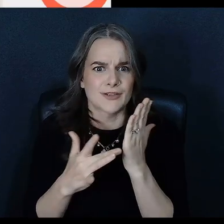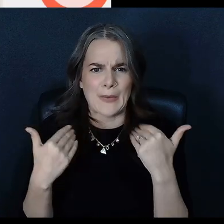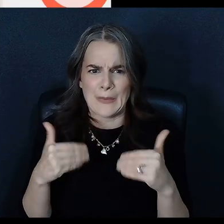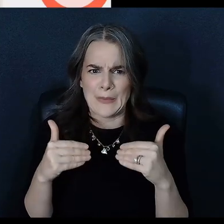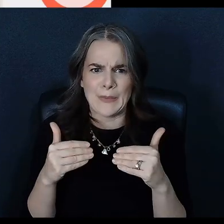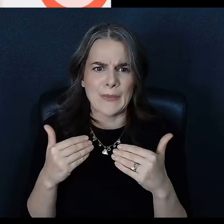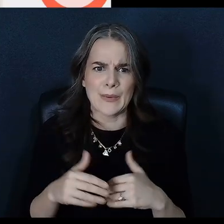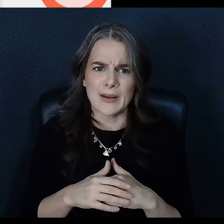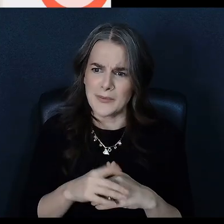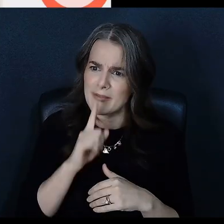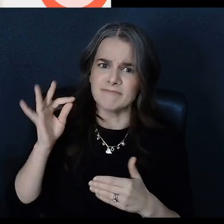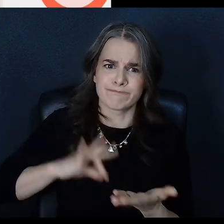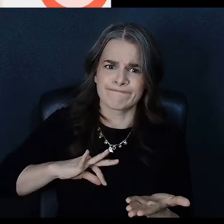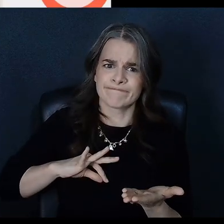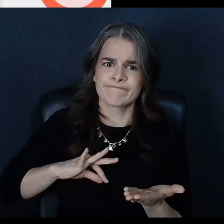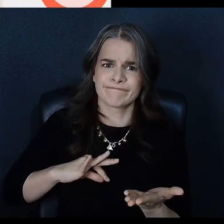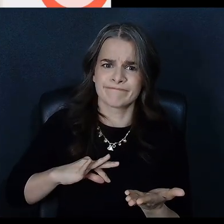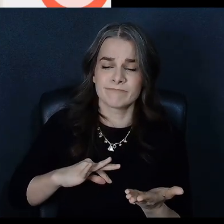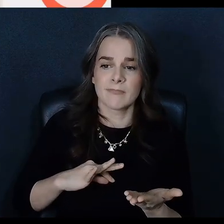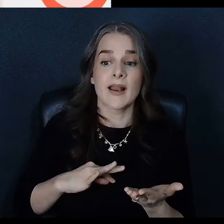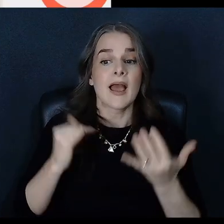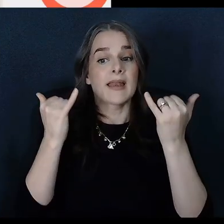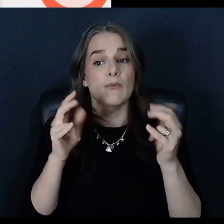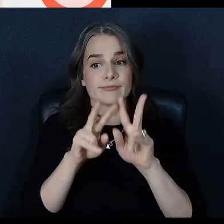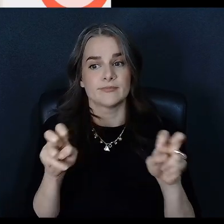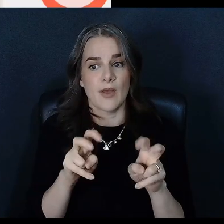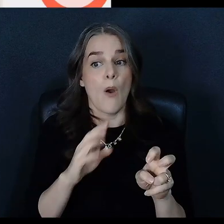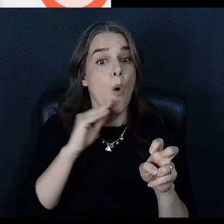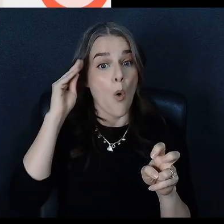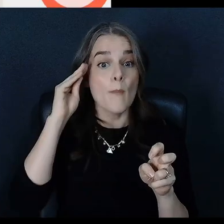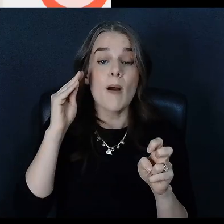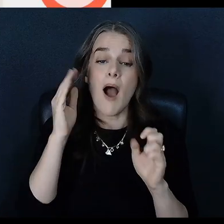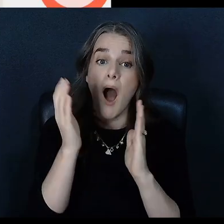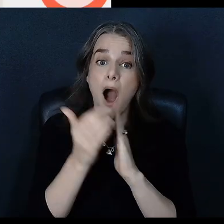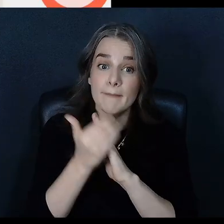We look at things like, as we go from left to right across this slide, thermostats that